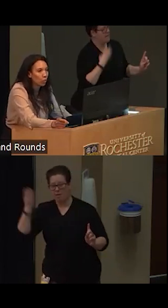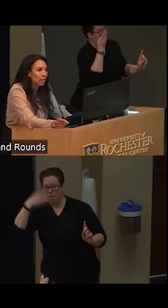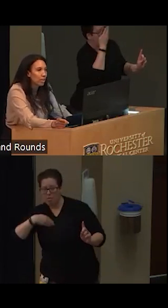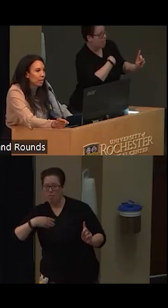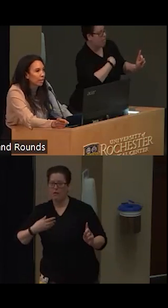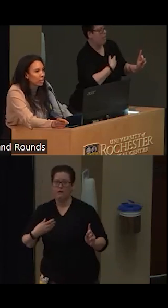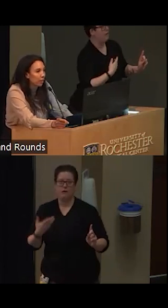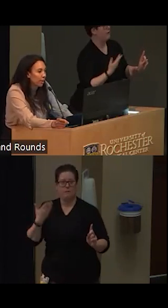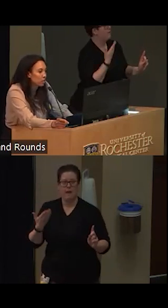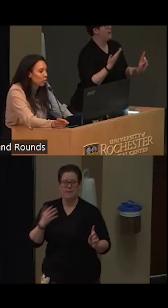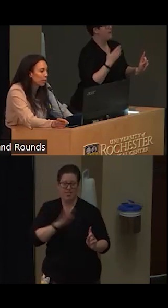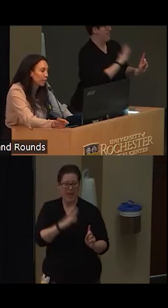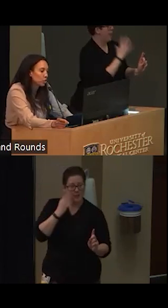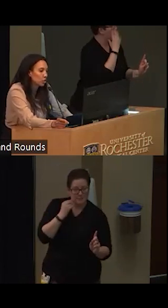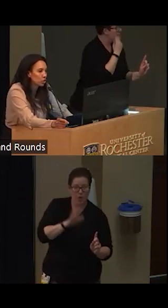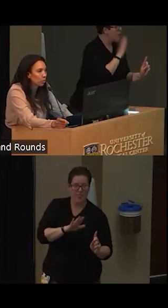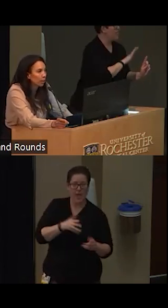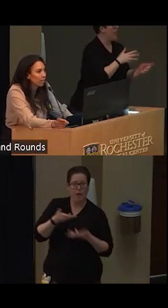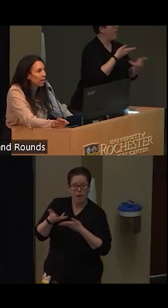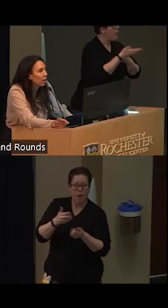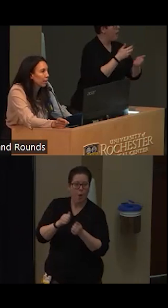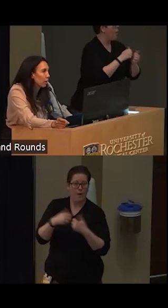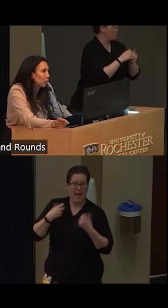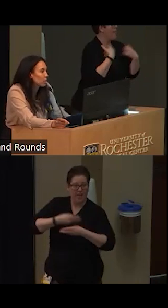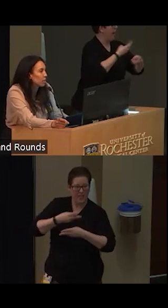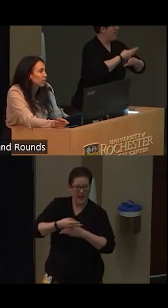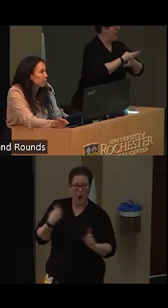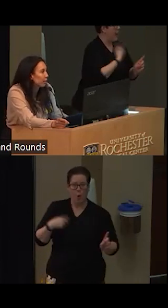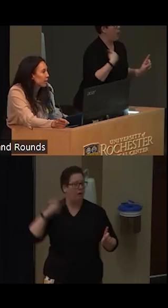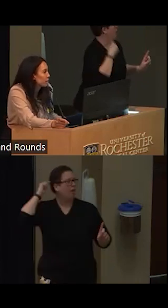what is their experience or relationship with Health Care what's their experience